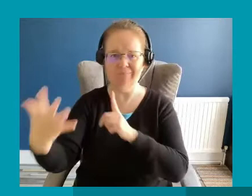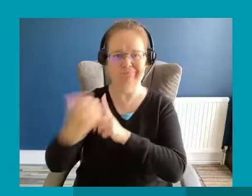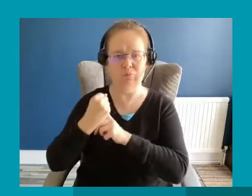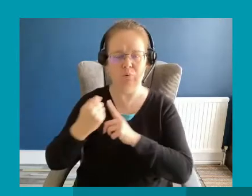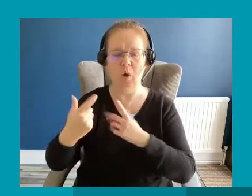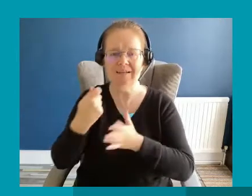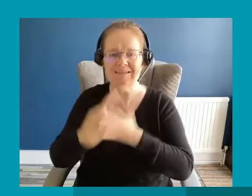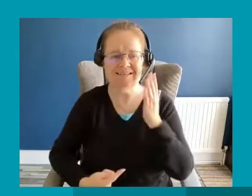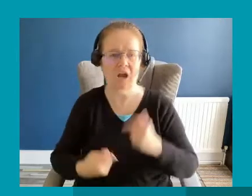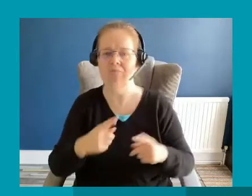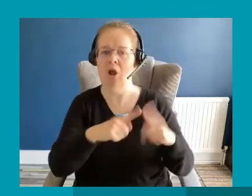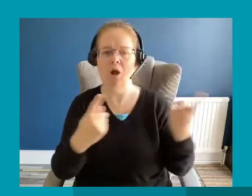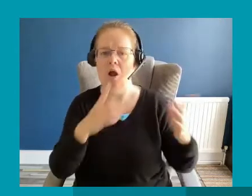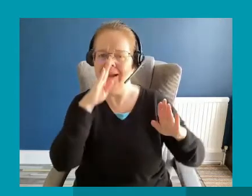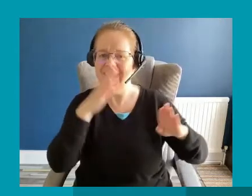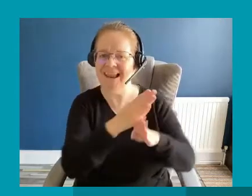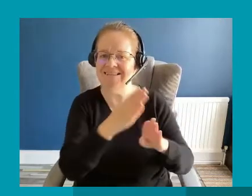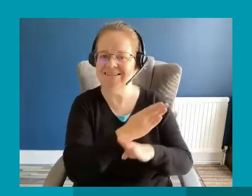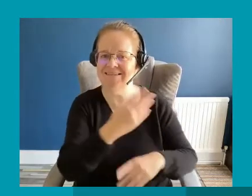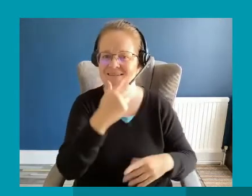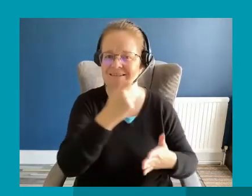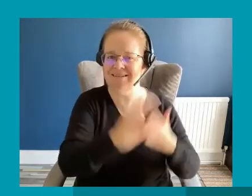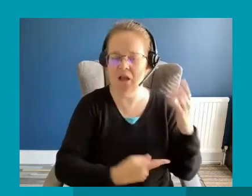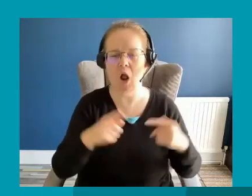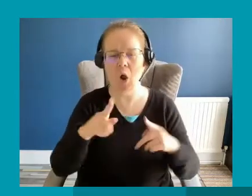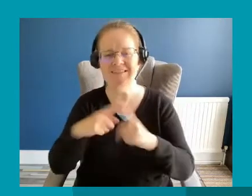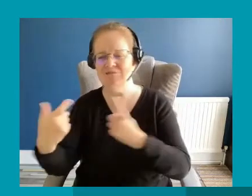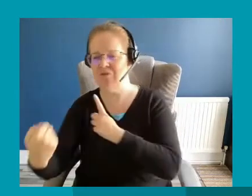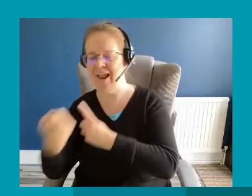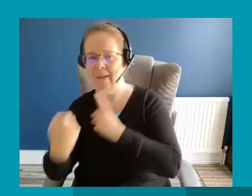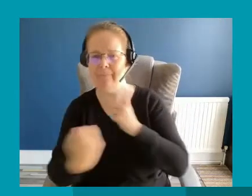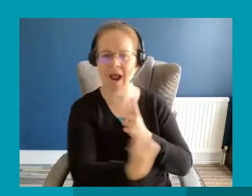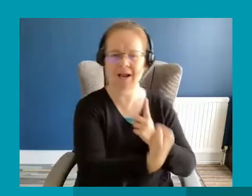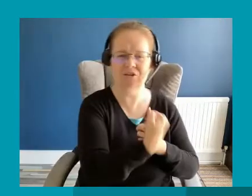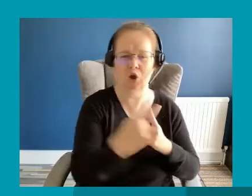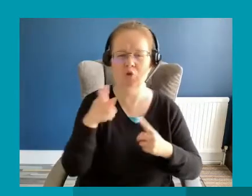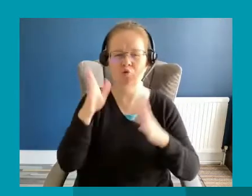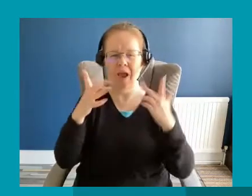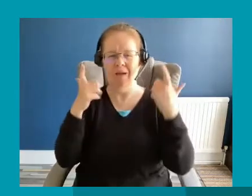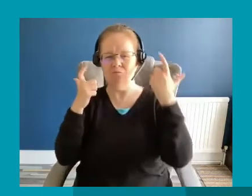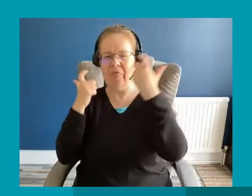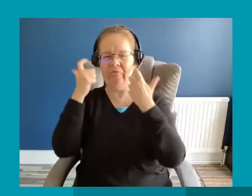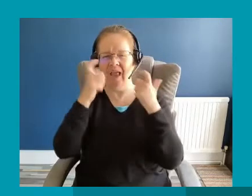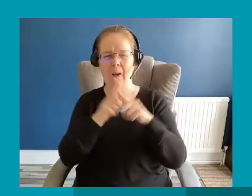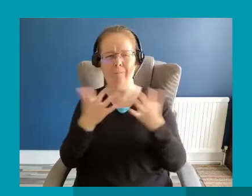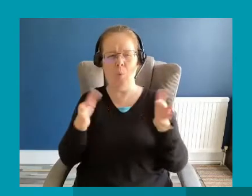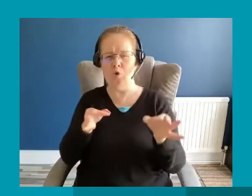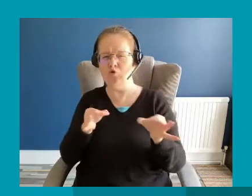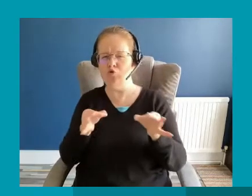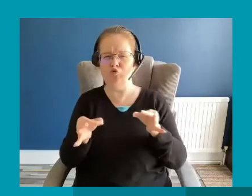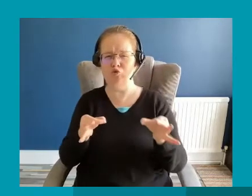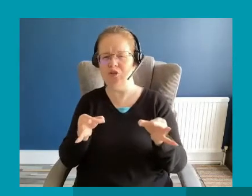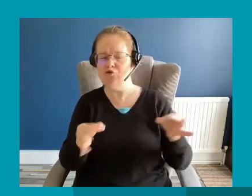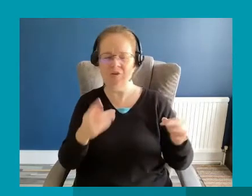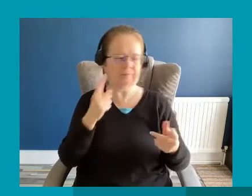different impacts and it means that you're going to have to think about this a little more strategically when you are deciding whether you